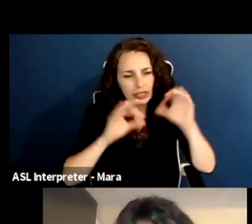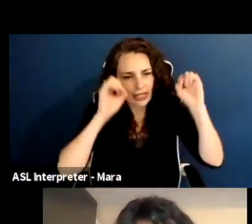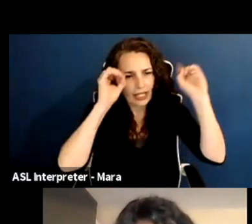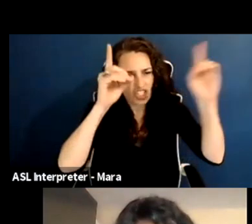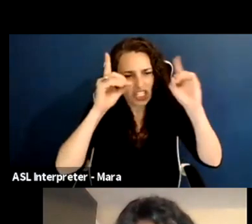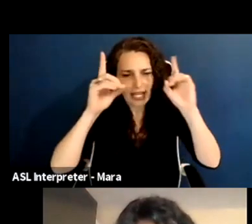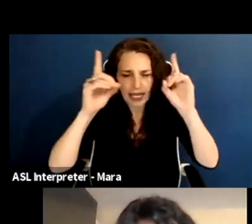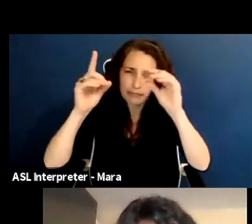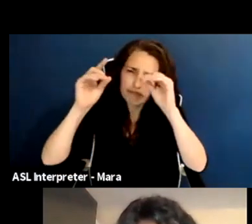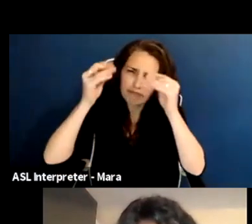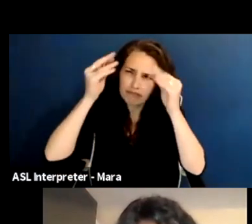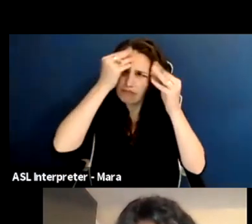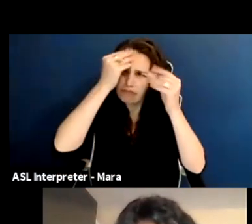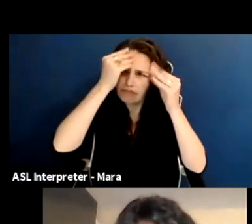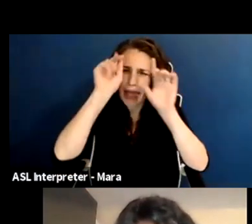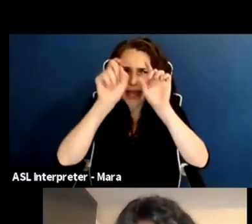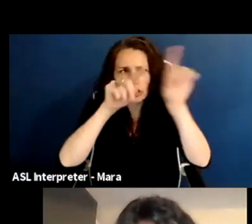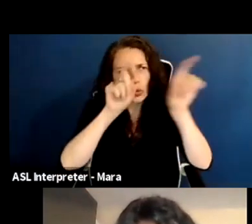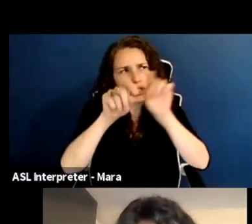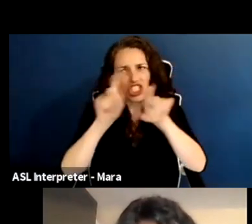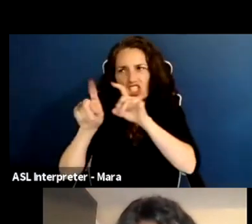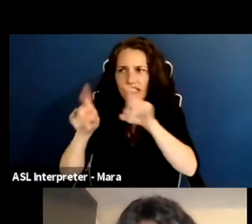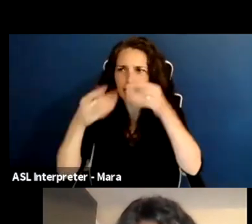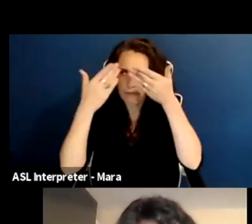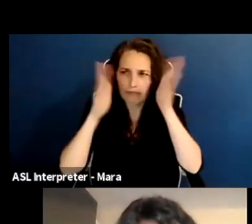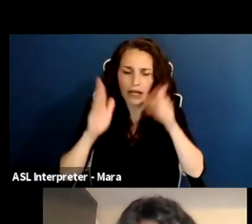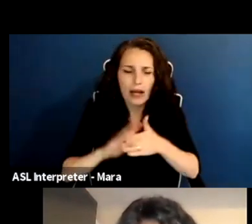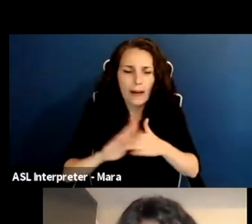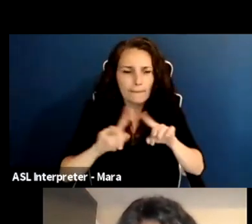but you have to be willing to speak.